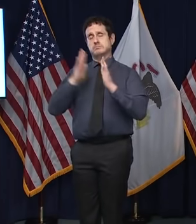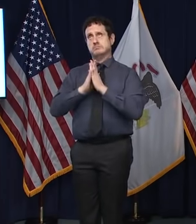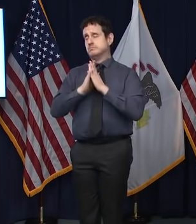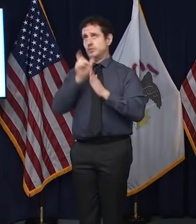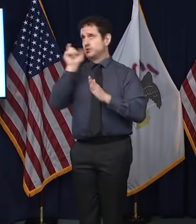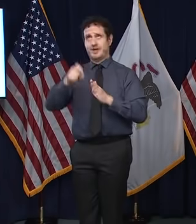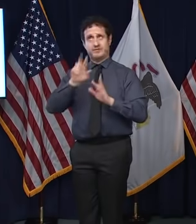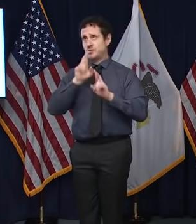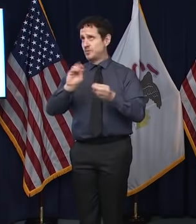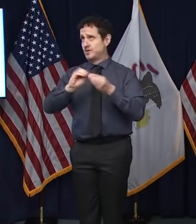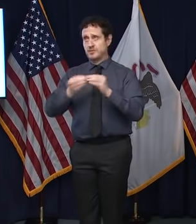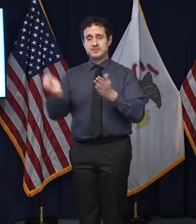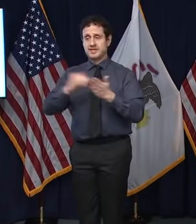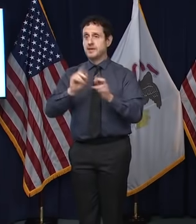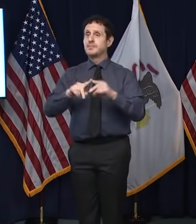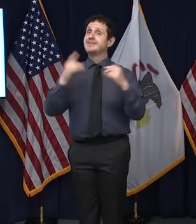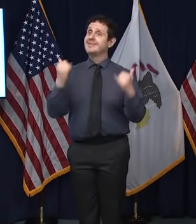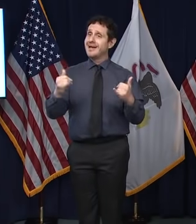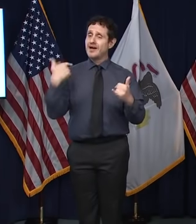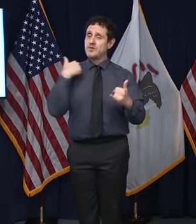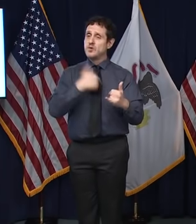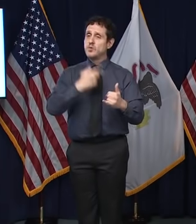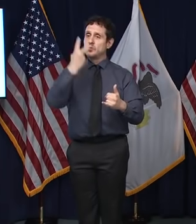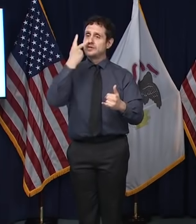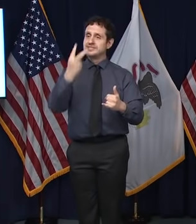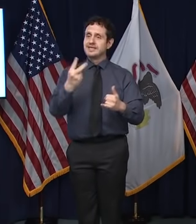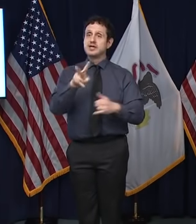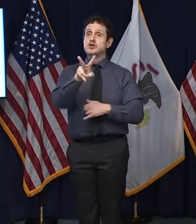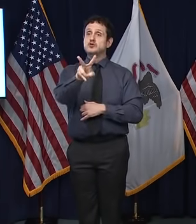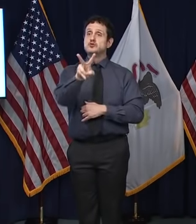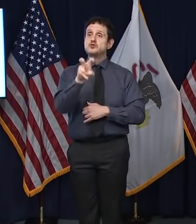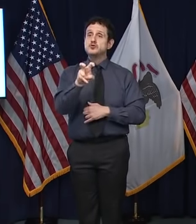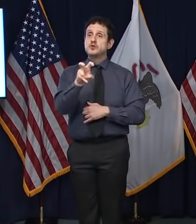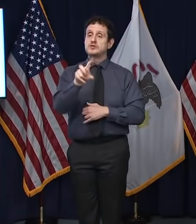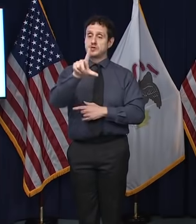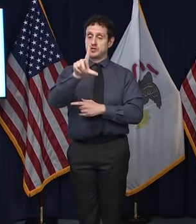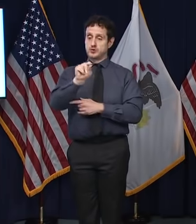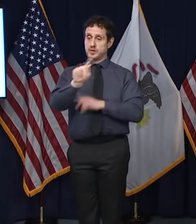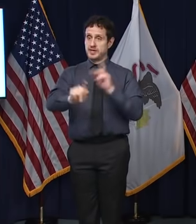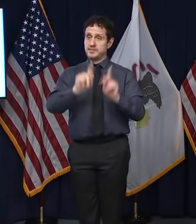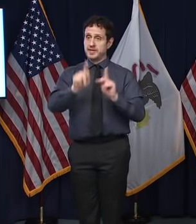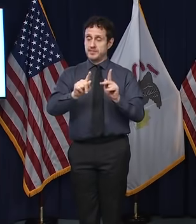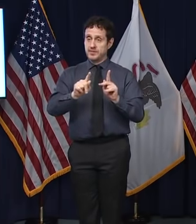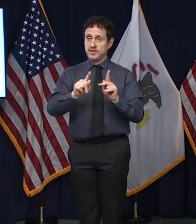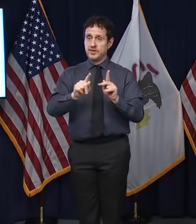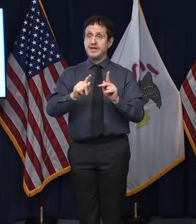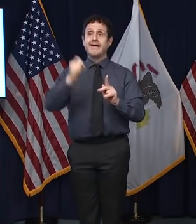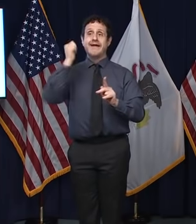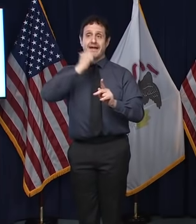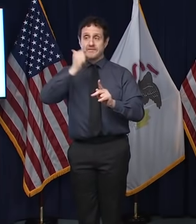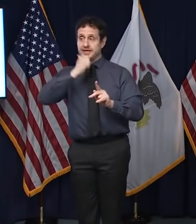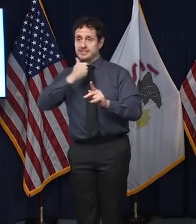was hoping we'd never have to